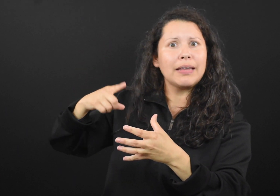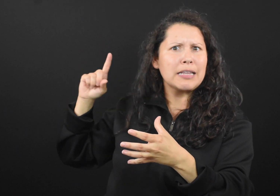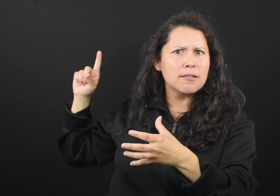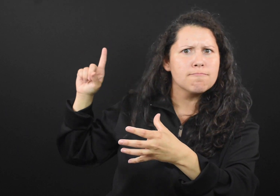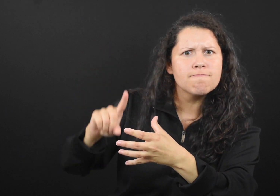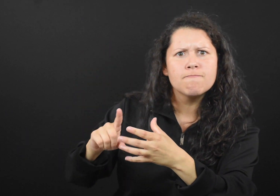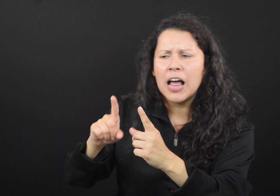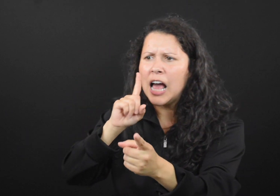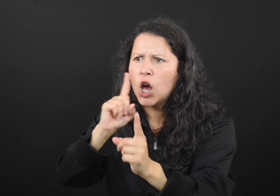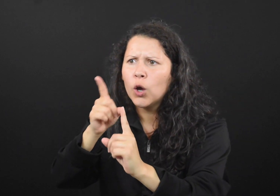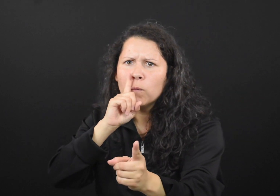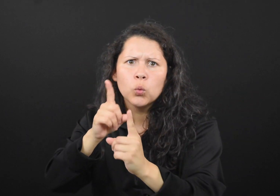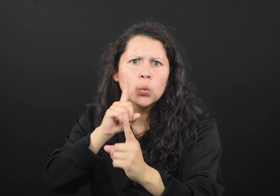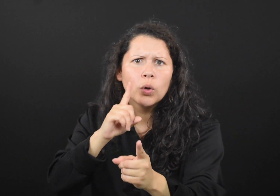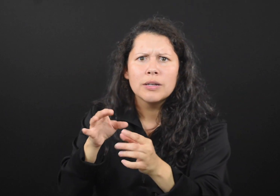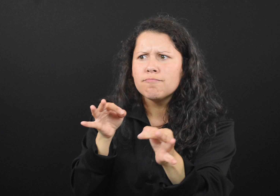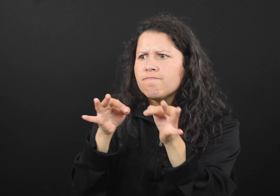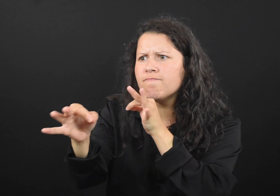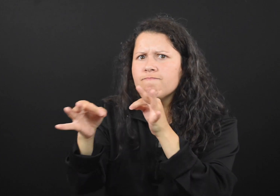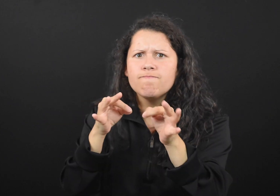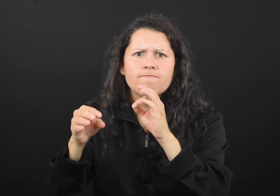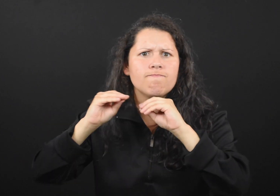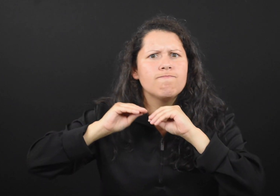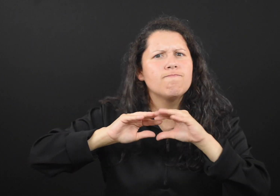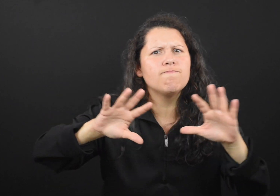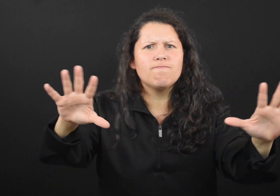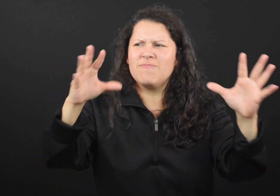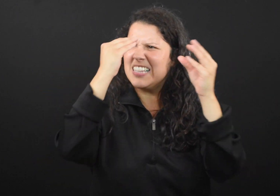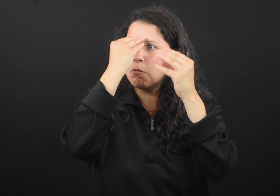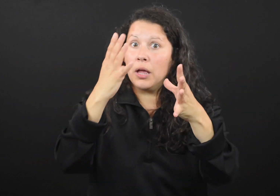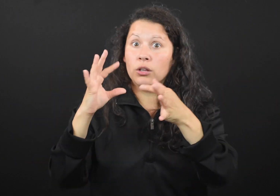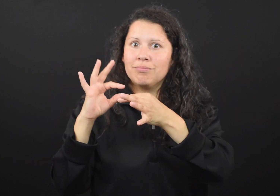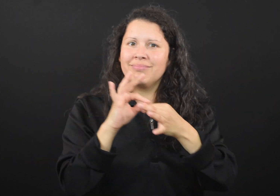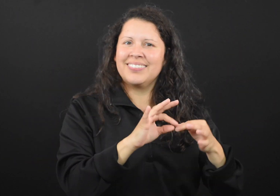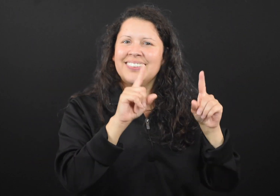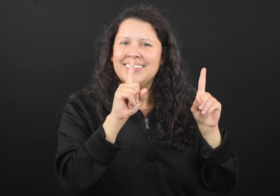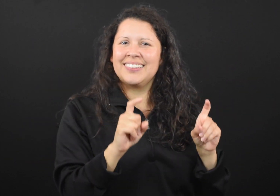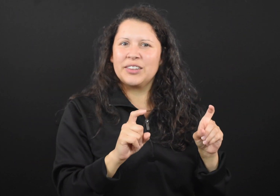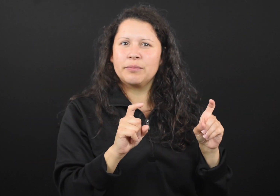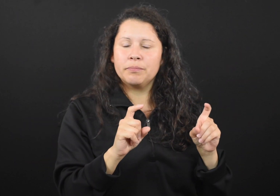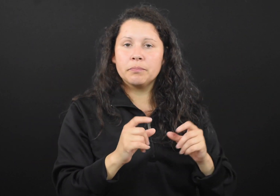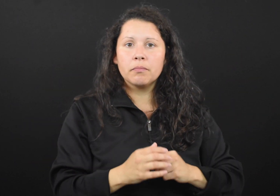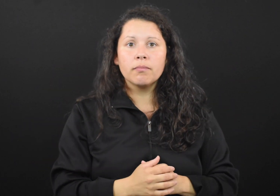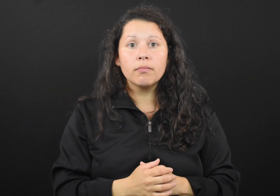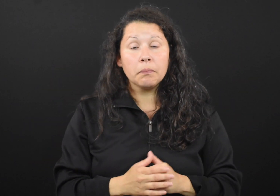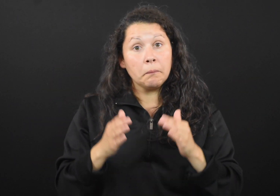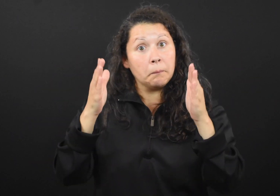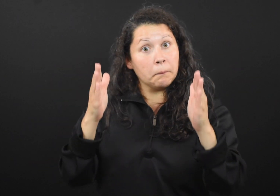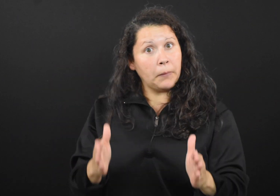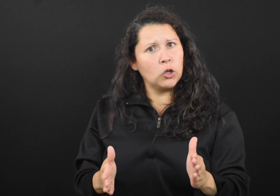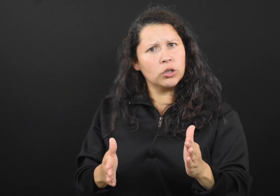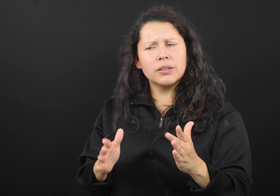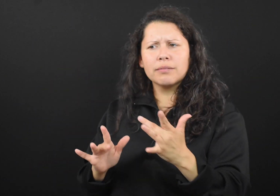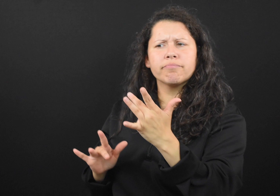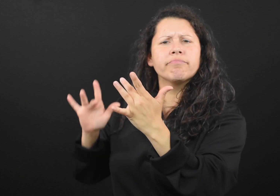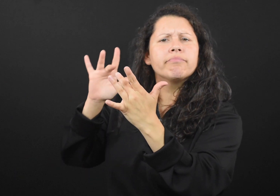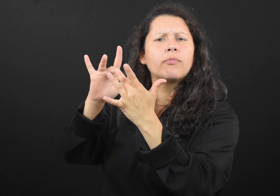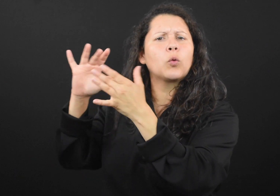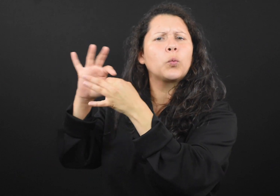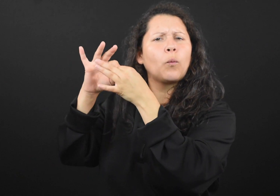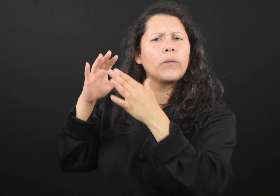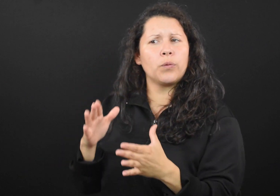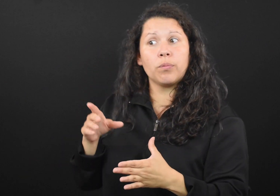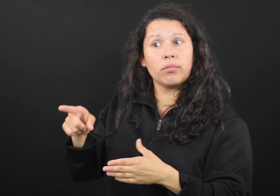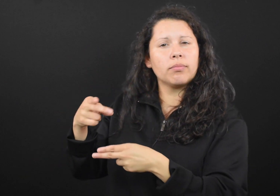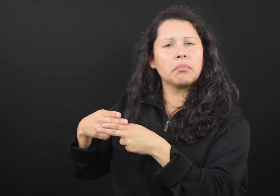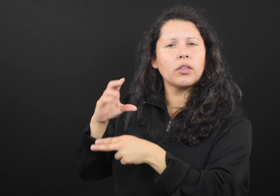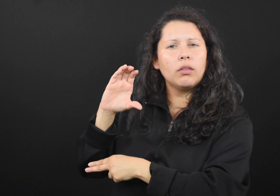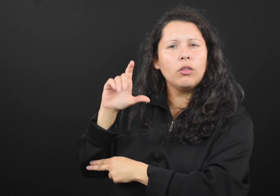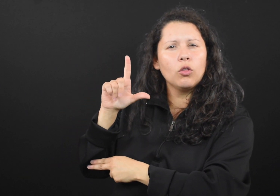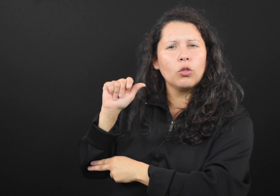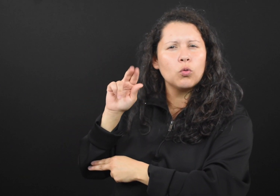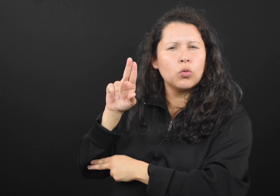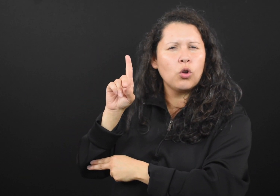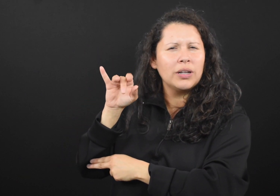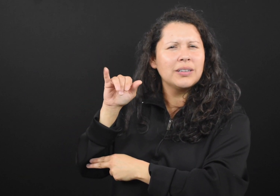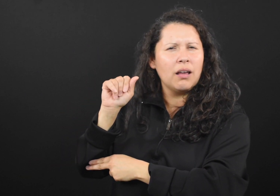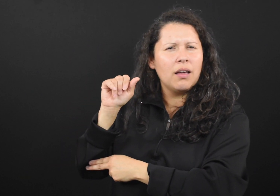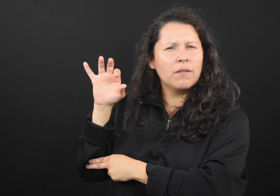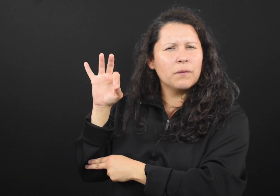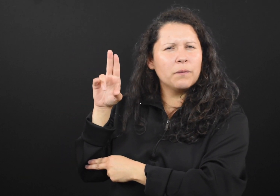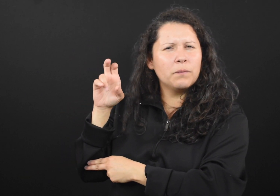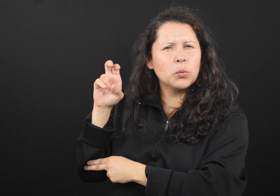to get the word out about testing. Claudia Fuentes, an outreach coordinator,